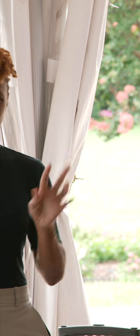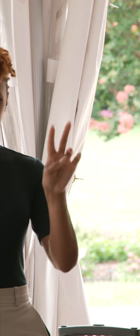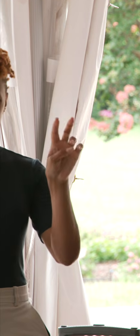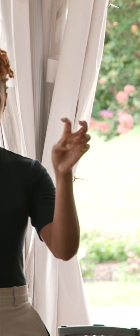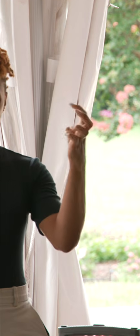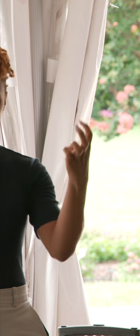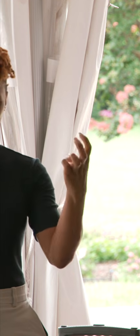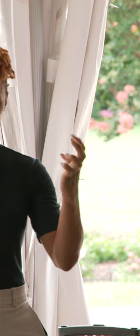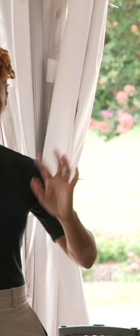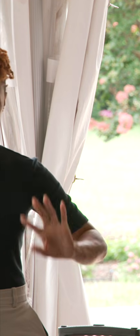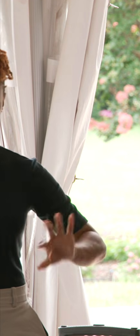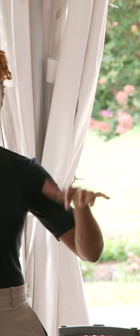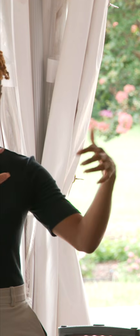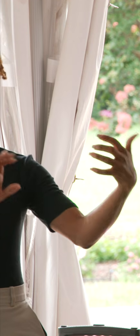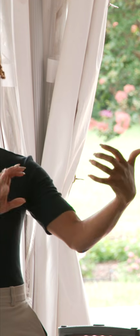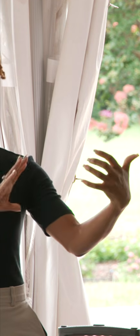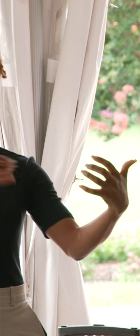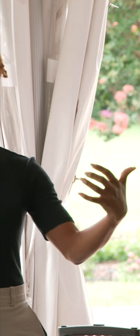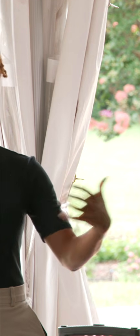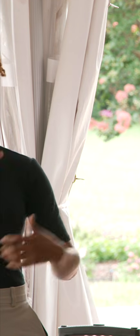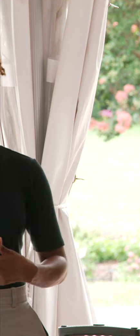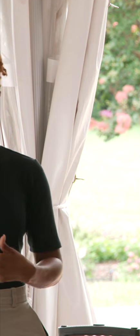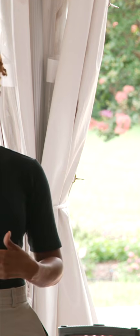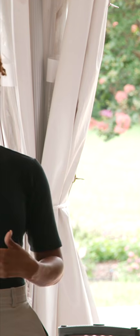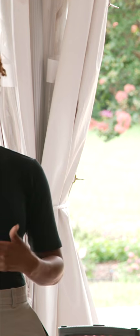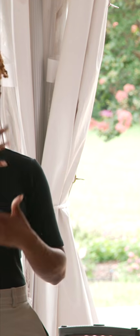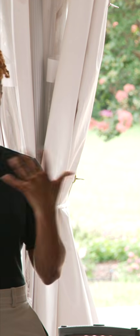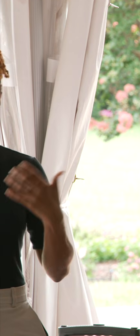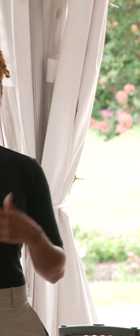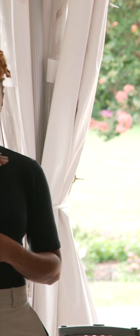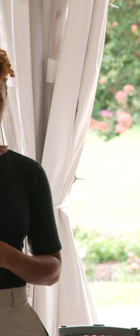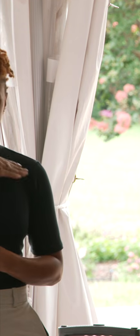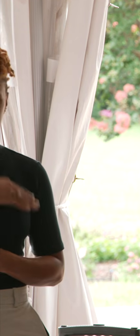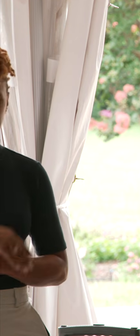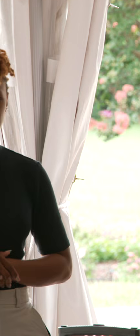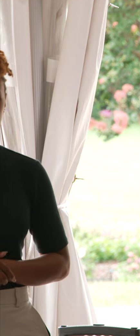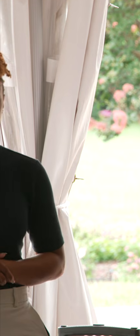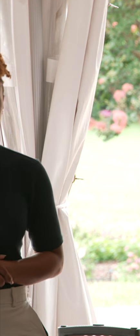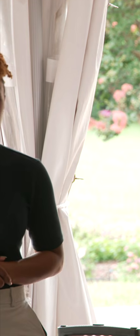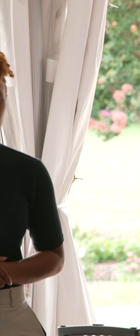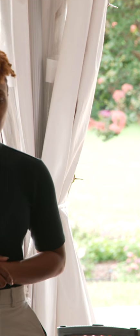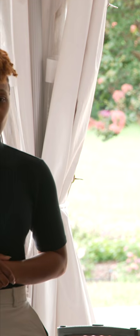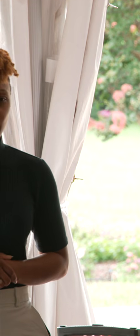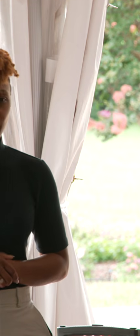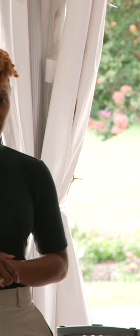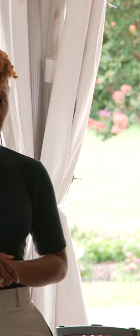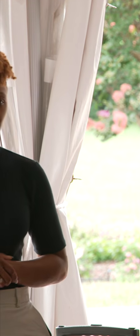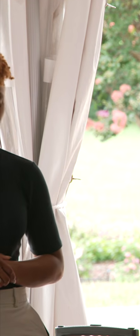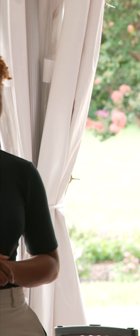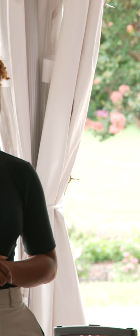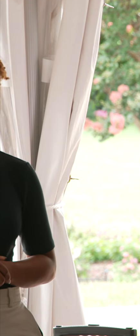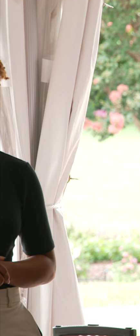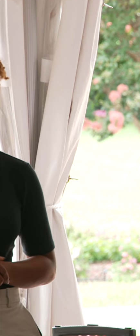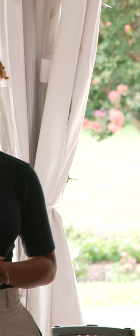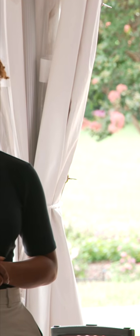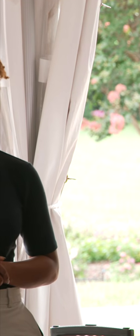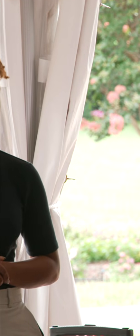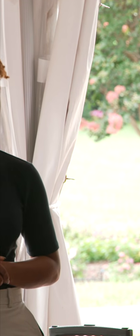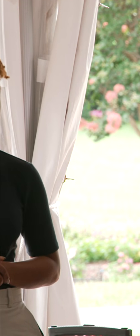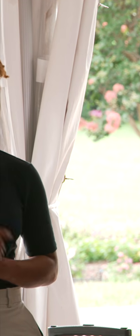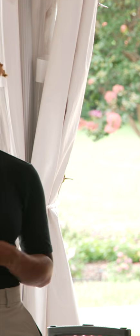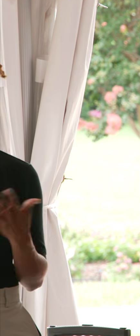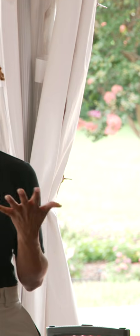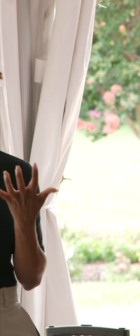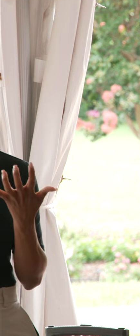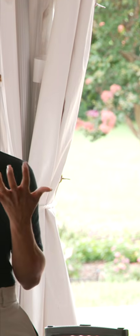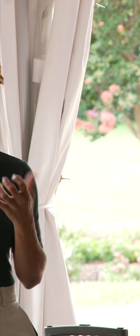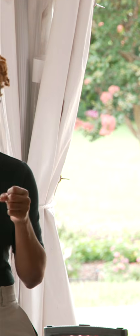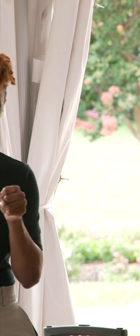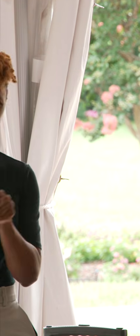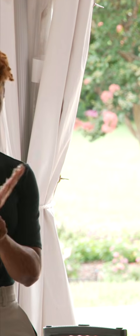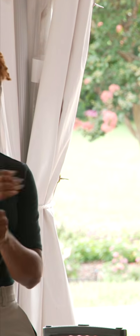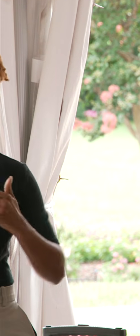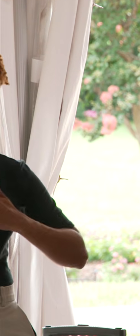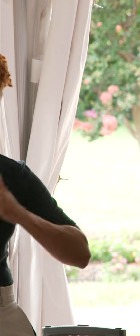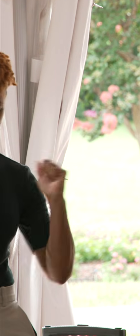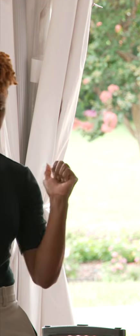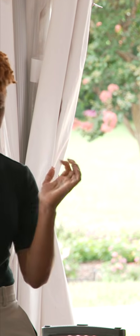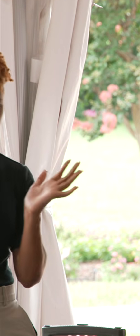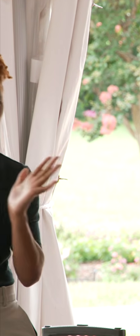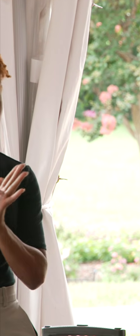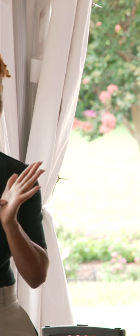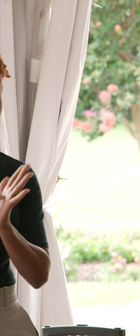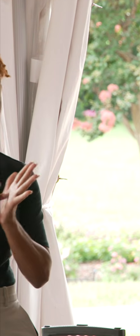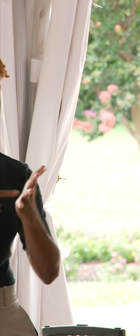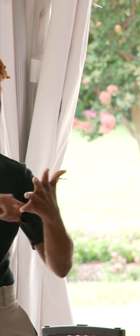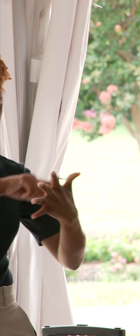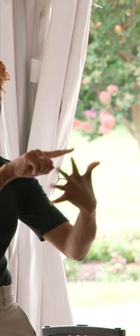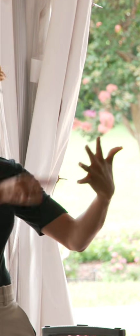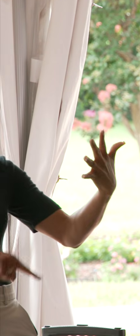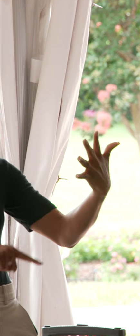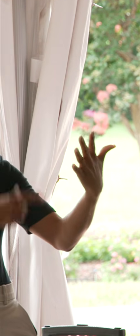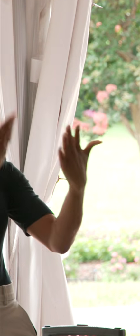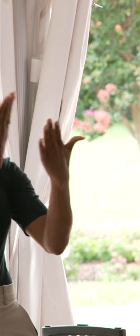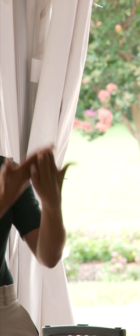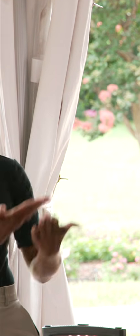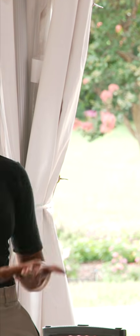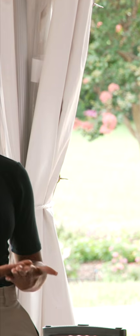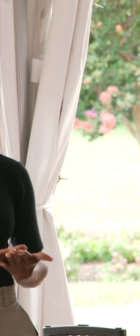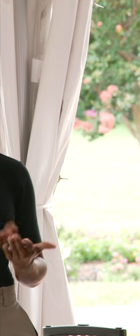erroneous and misleading. Let us be perfectly clear and honest about the facts. This was not